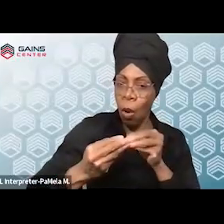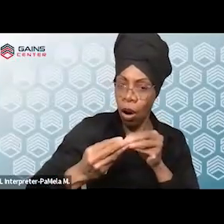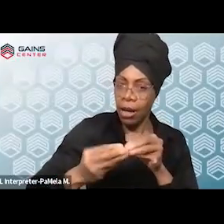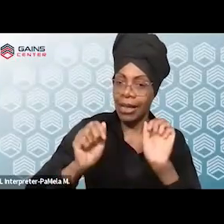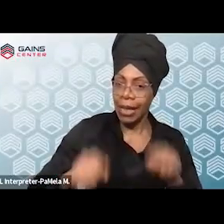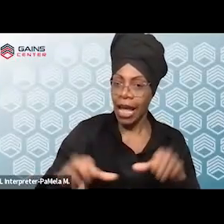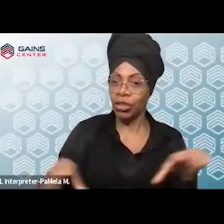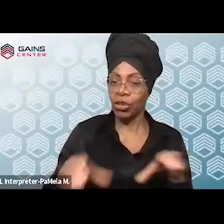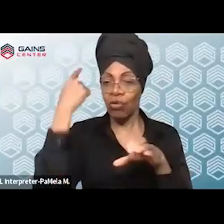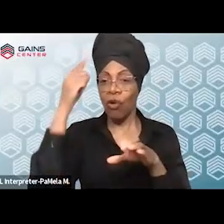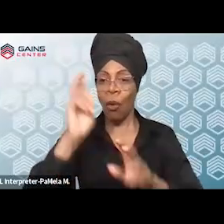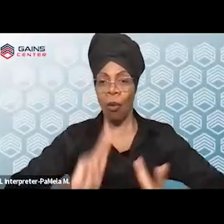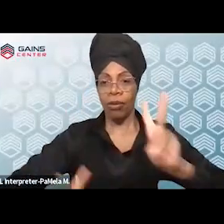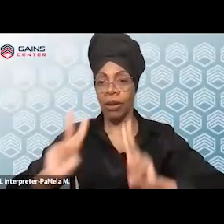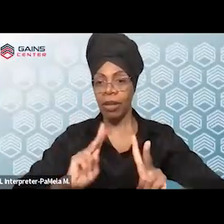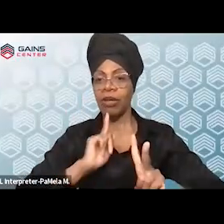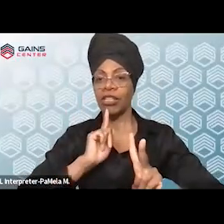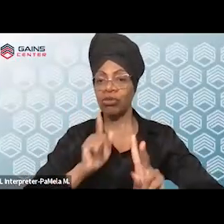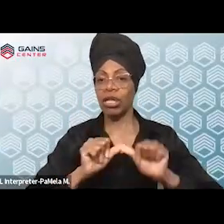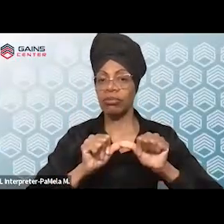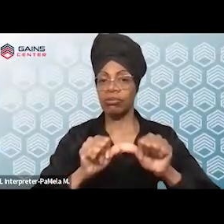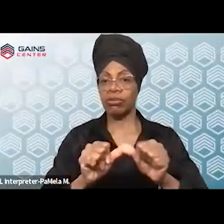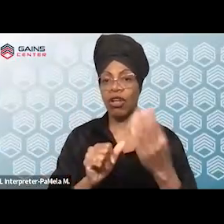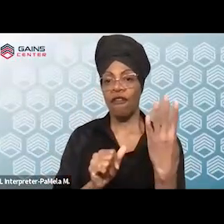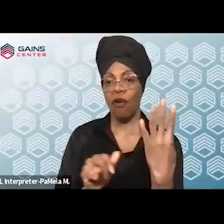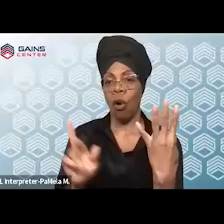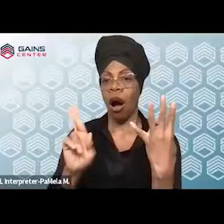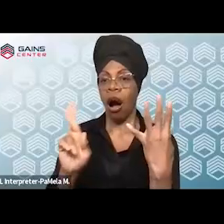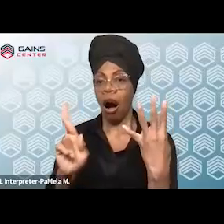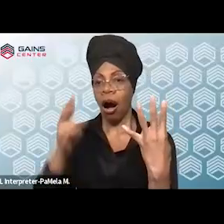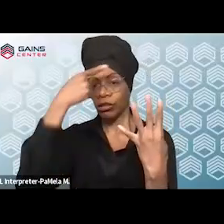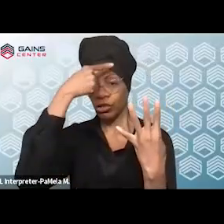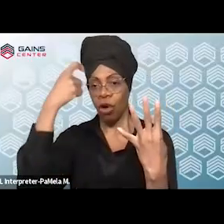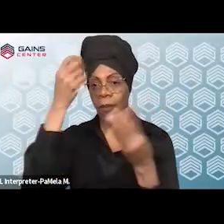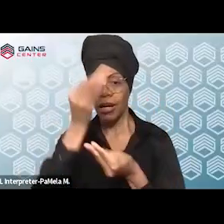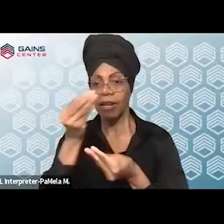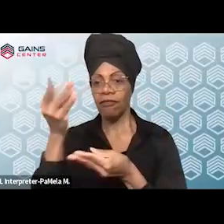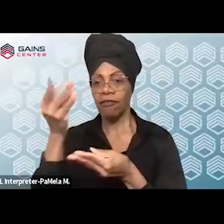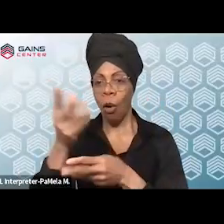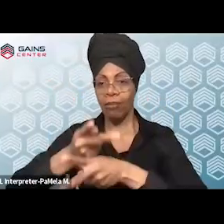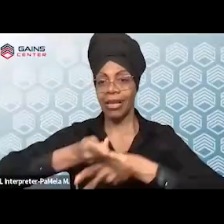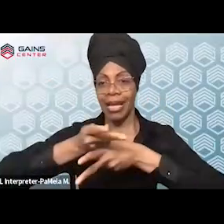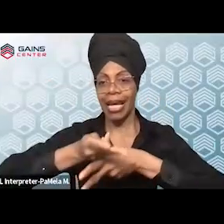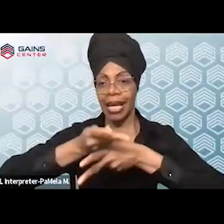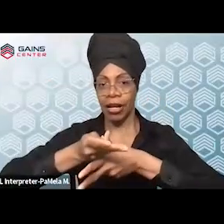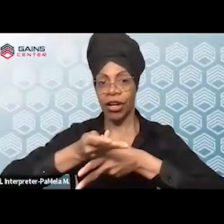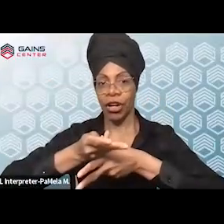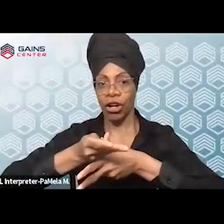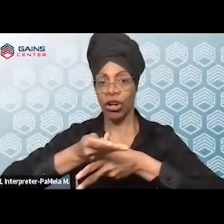And it's very consistent with the four Rs of trauma-informed care put out by SAMHSA.